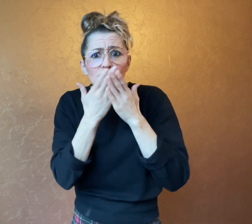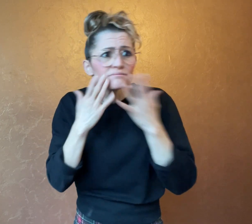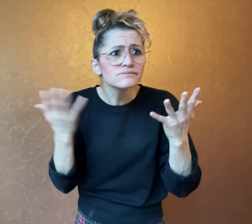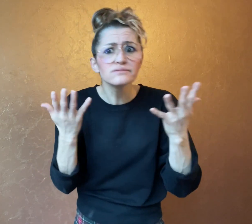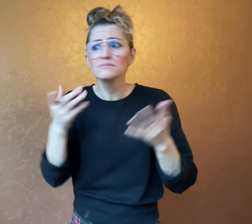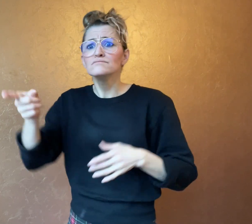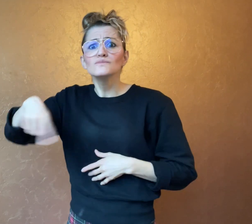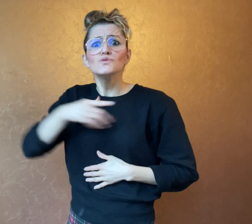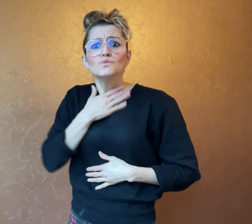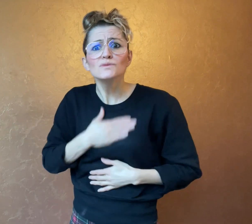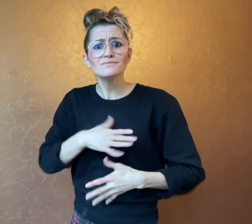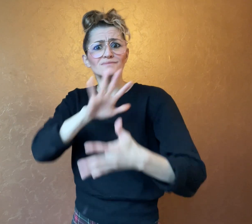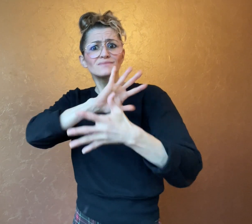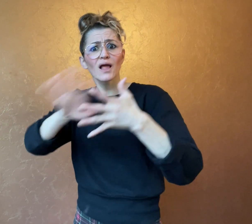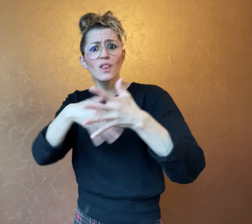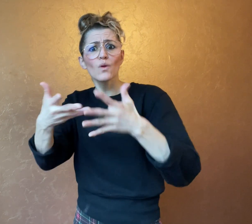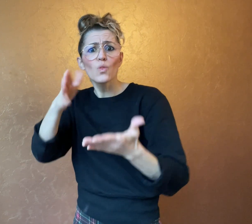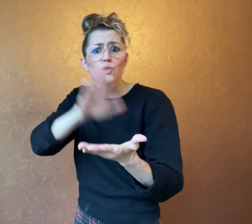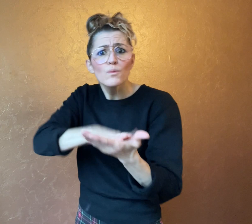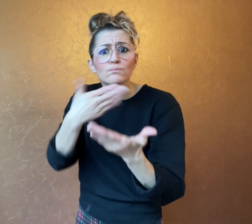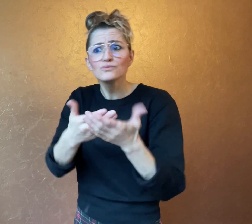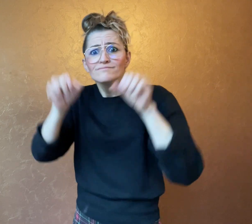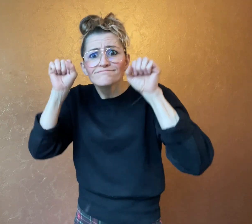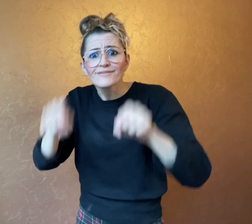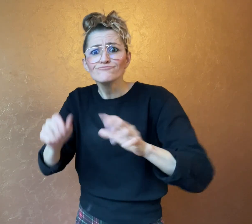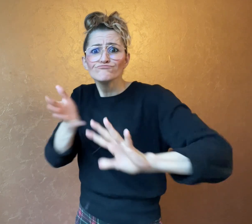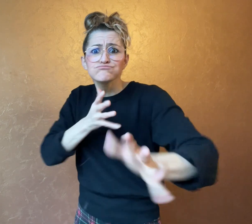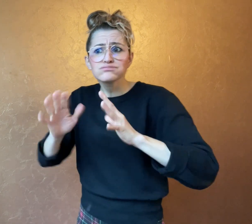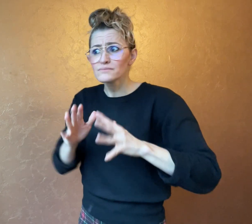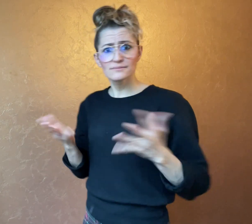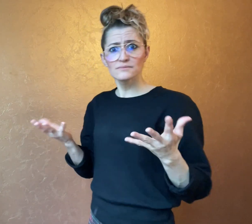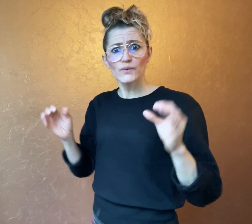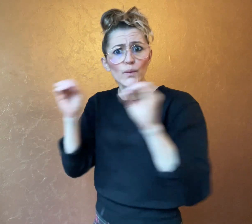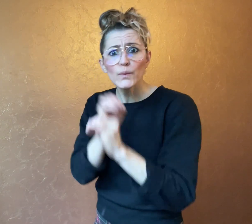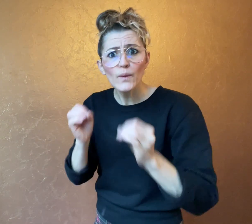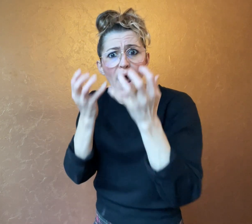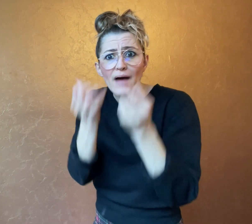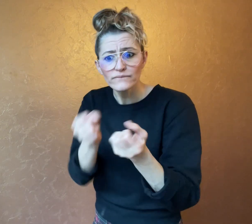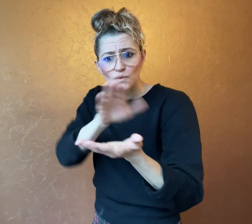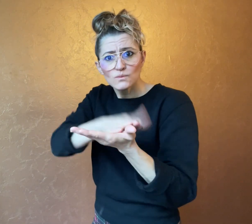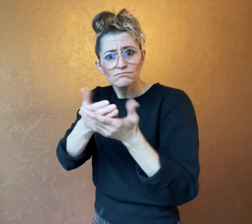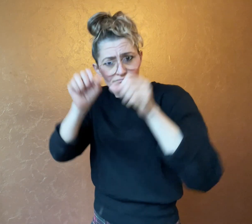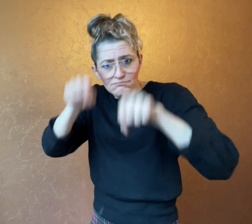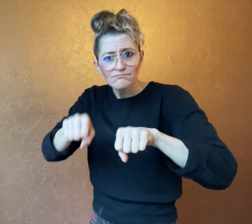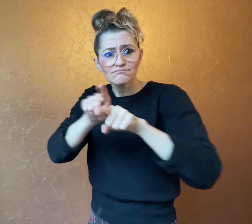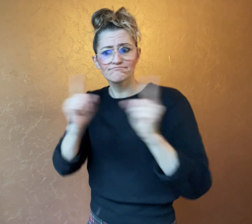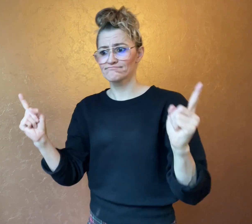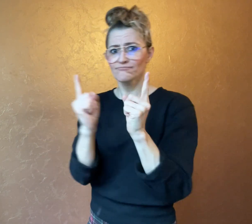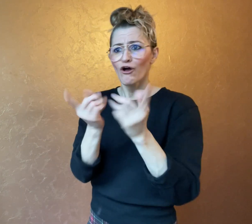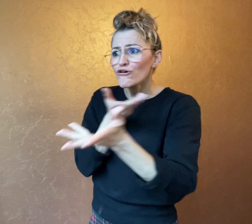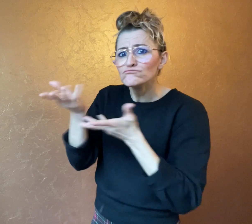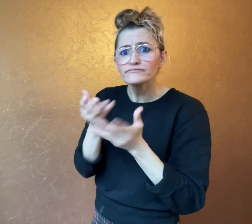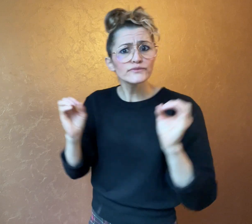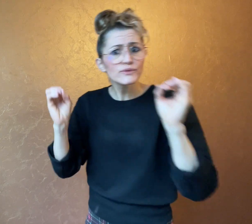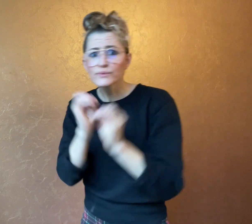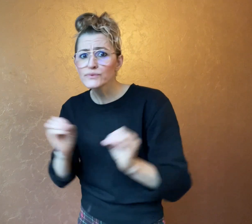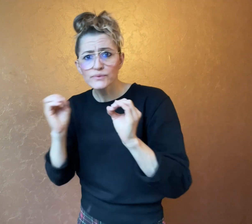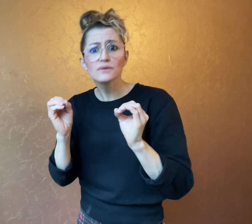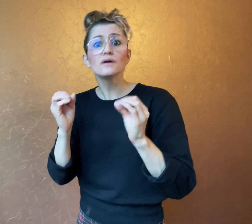to speak, but there is no sign language interpreter